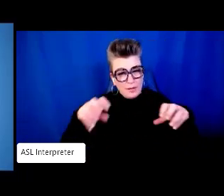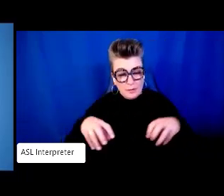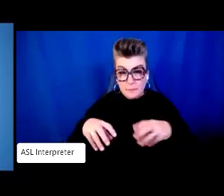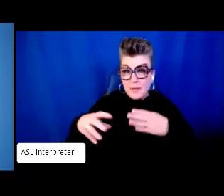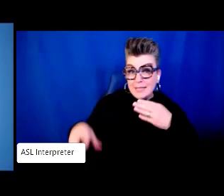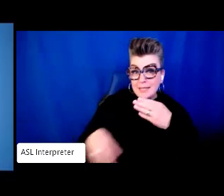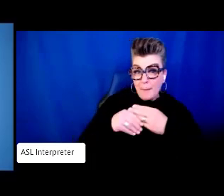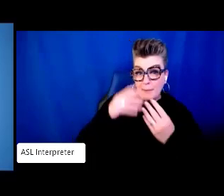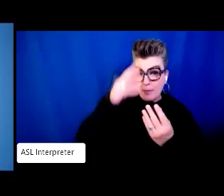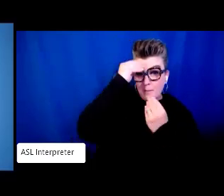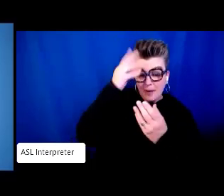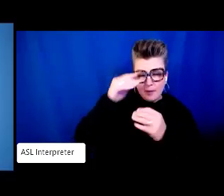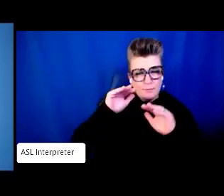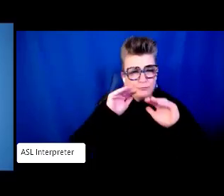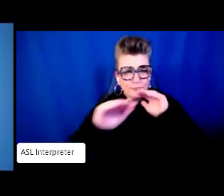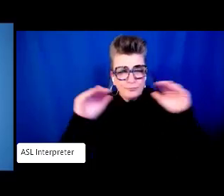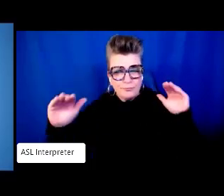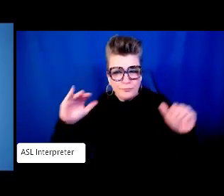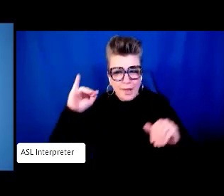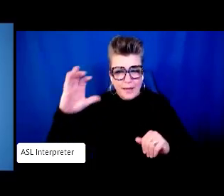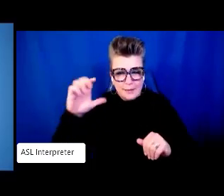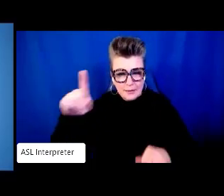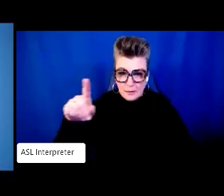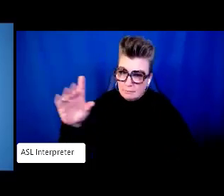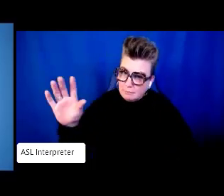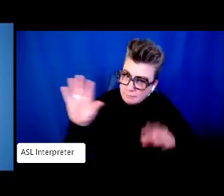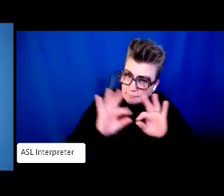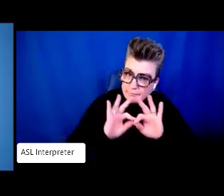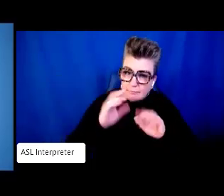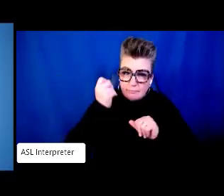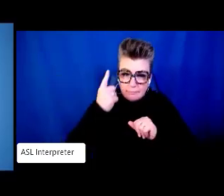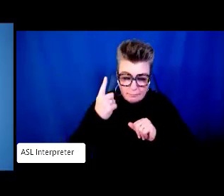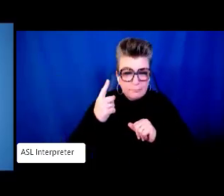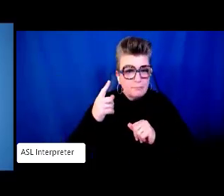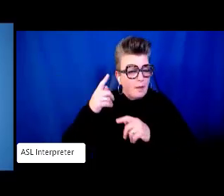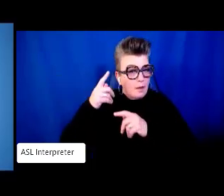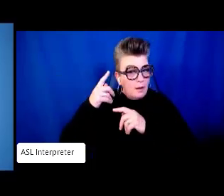that they really need to understand the federal, tribal, state and local laws